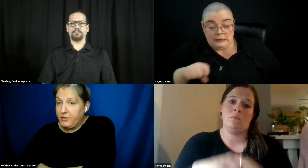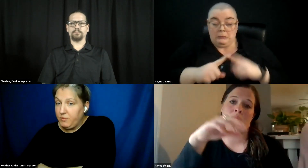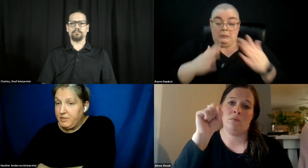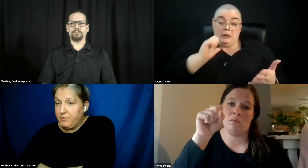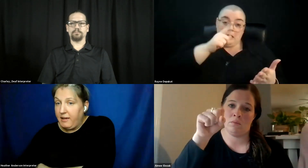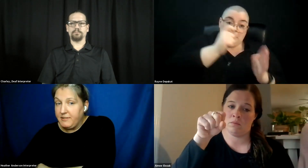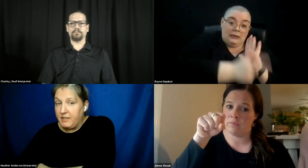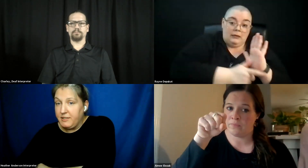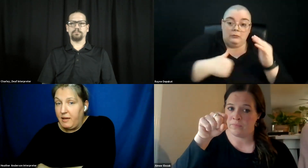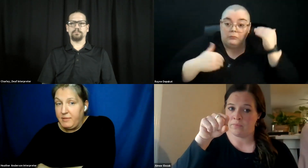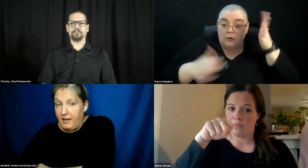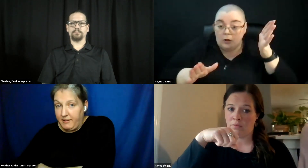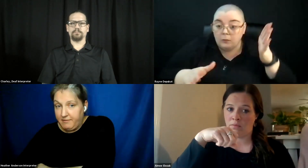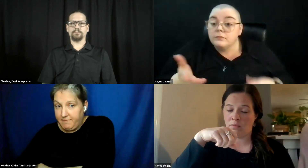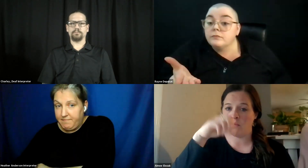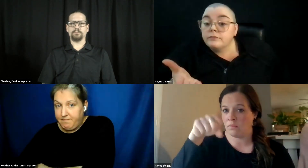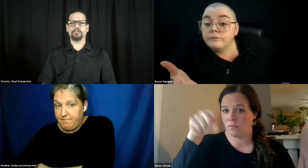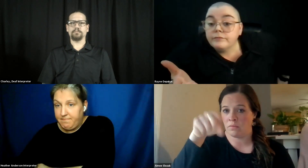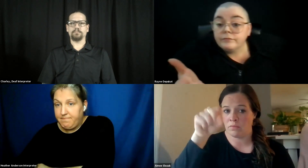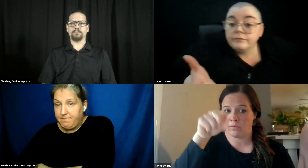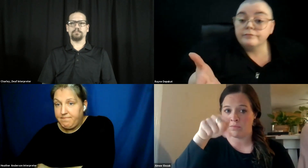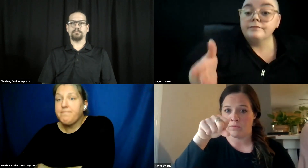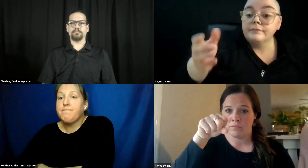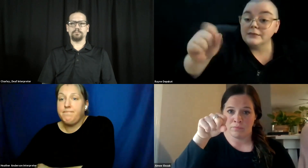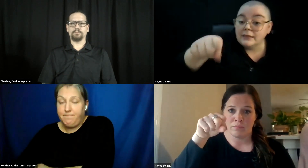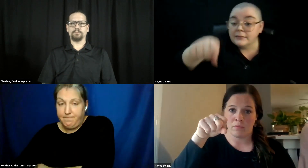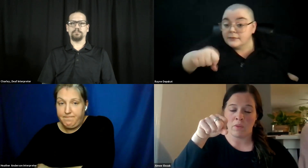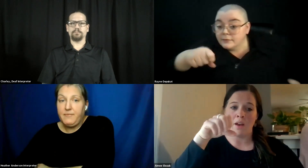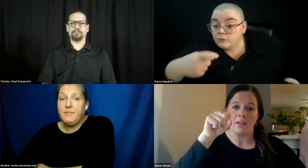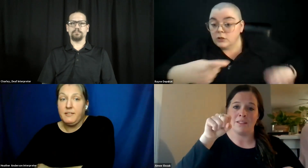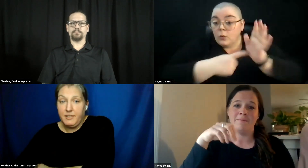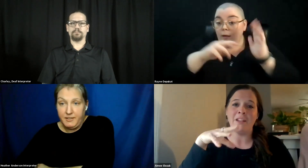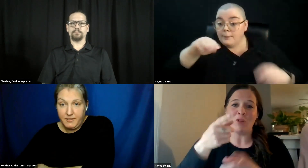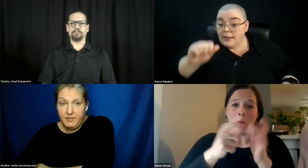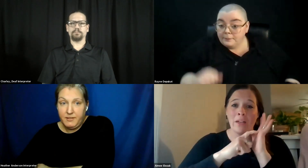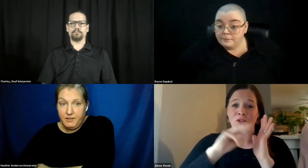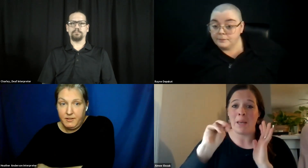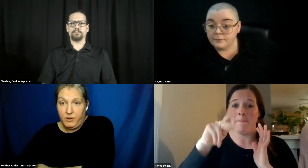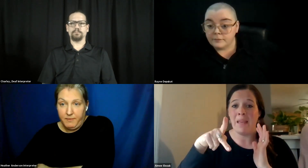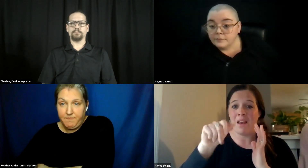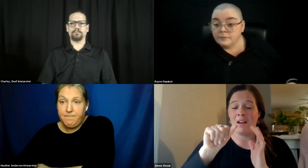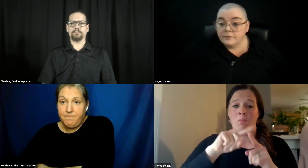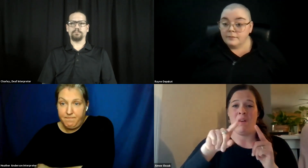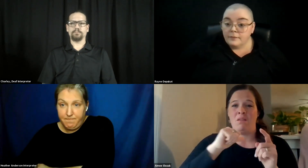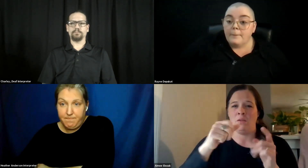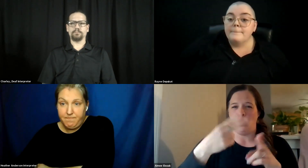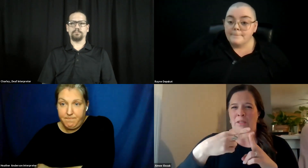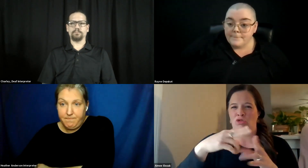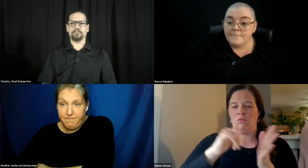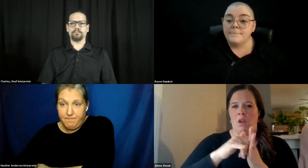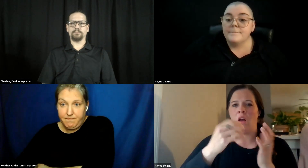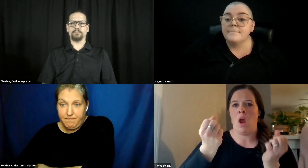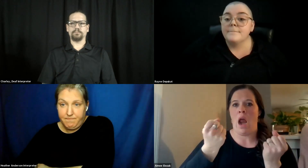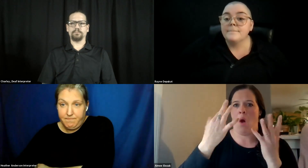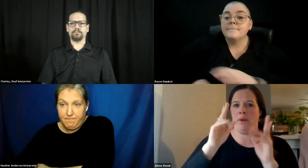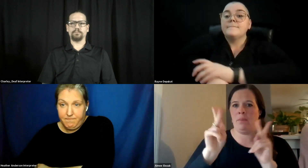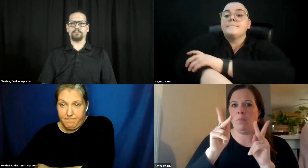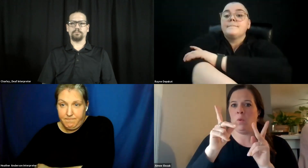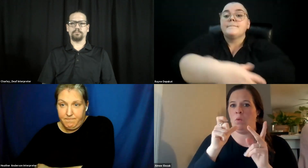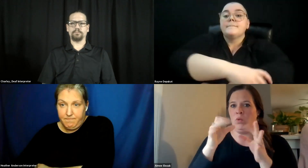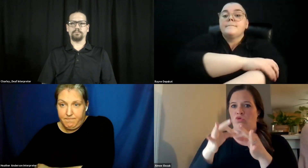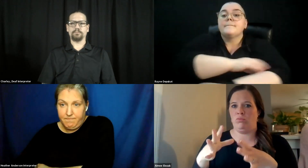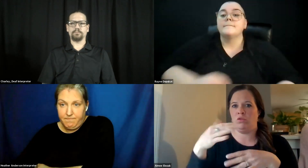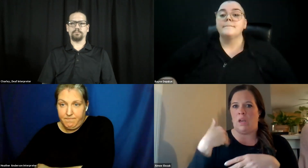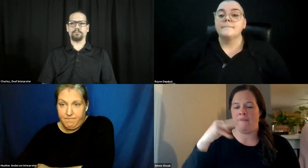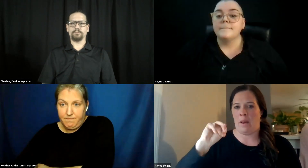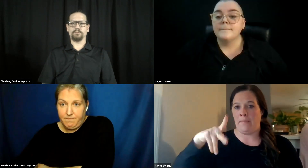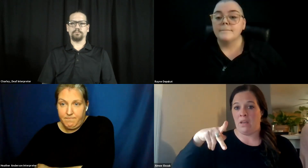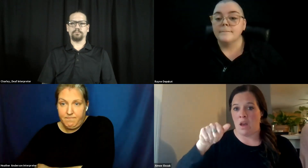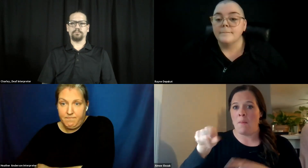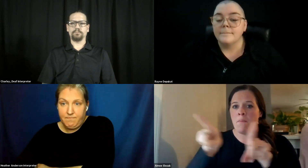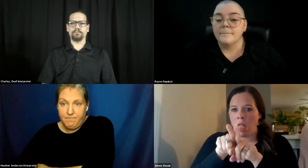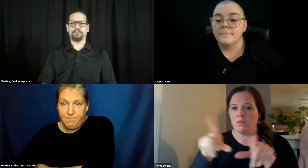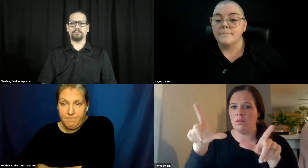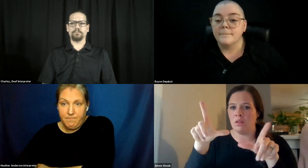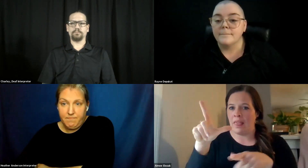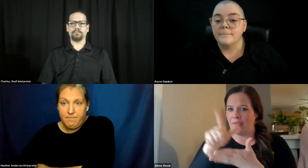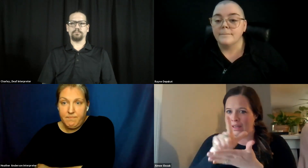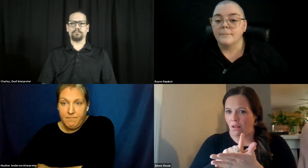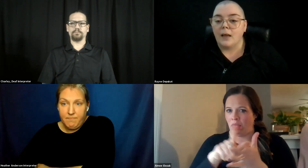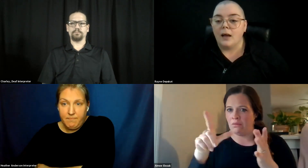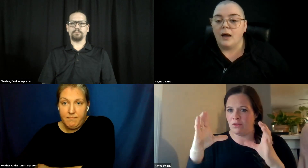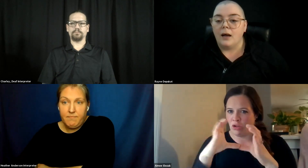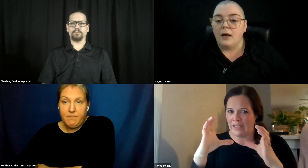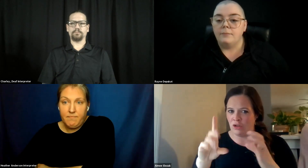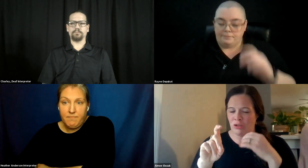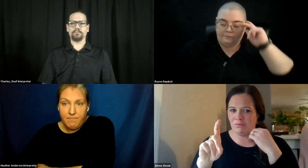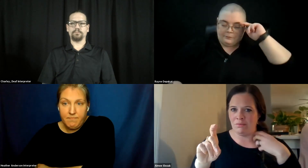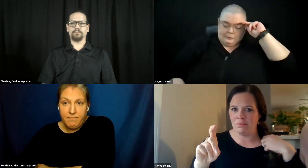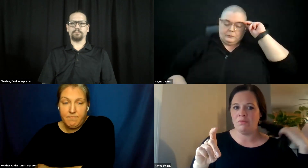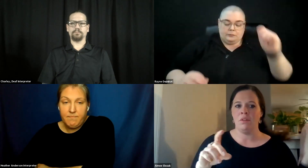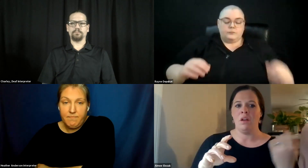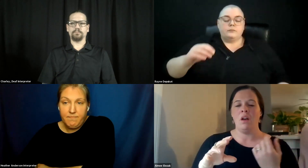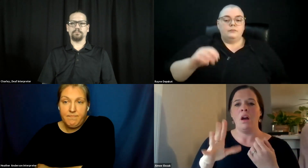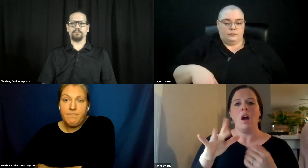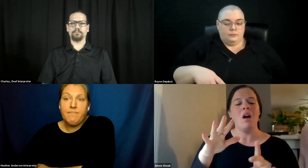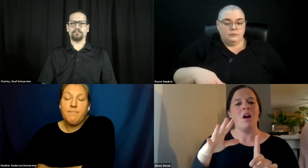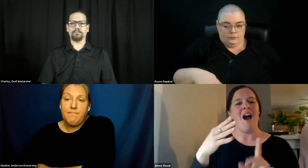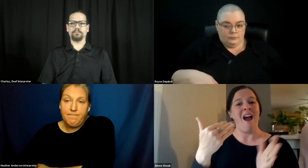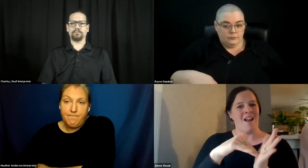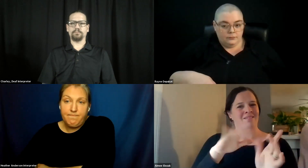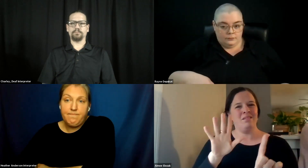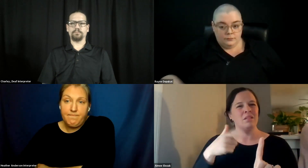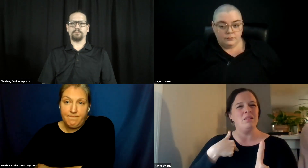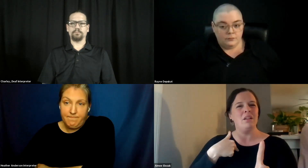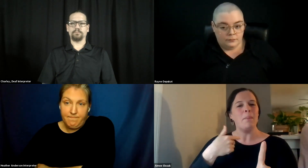I assume DC is is under the MPA. Yes, yes, yes it is yeah okay require the MTA, but not to mention, you know how many interpreters have the MTA but also have legal certification.